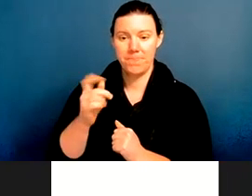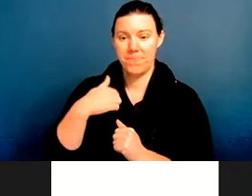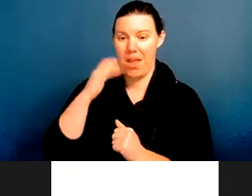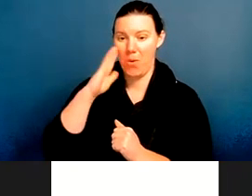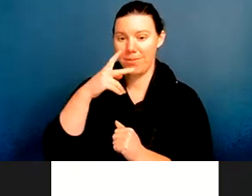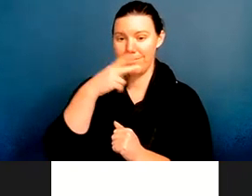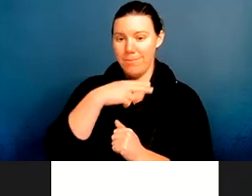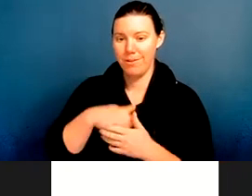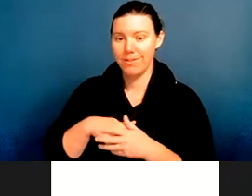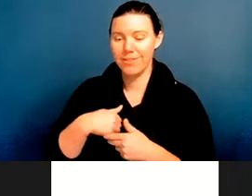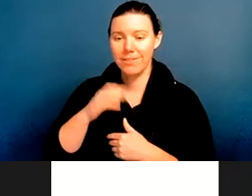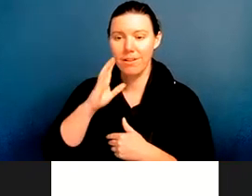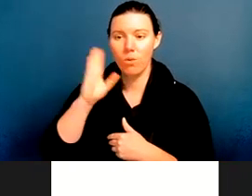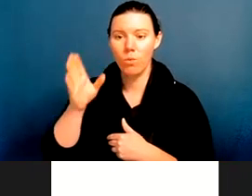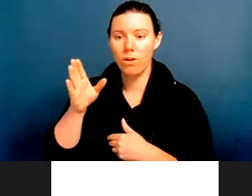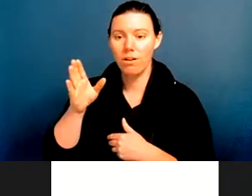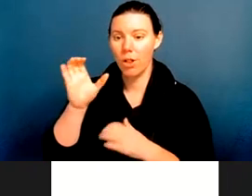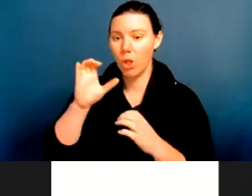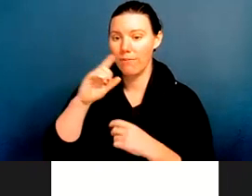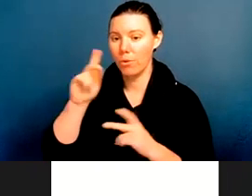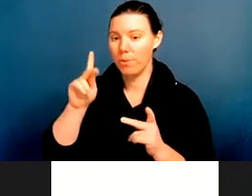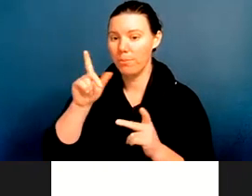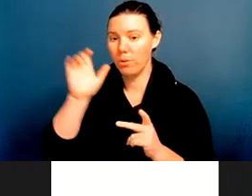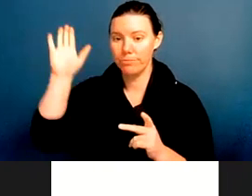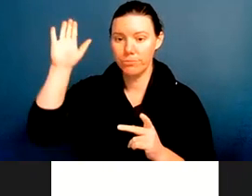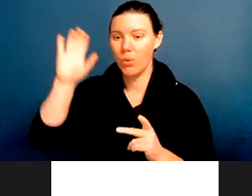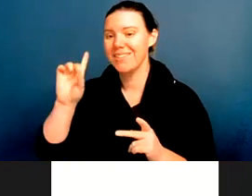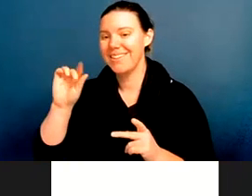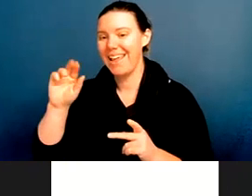and I will look for hands, or Dan will, thank you.